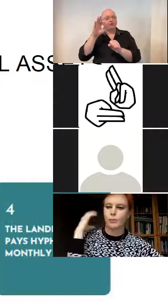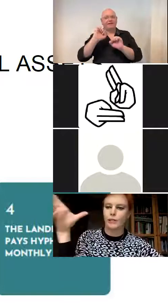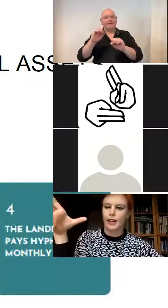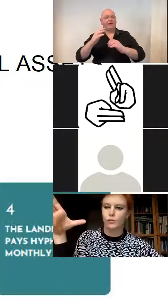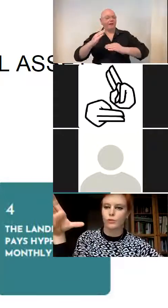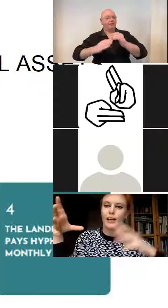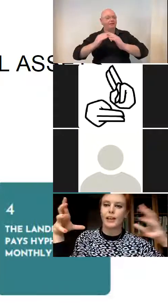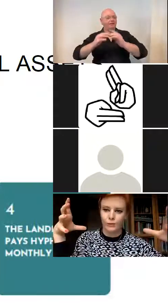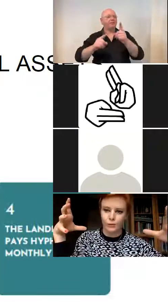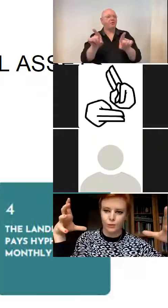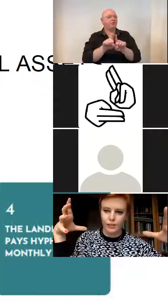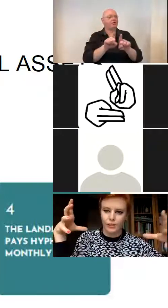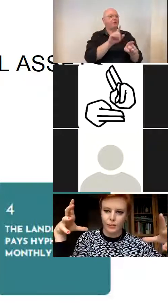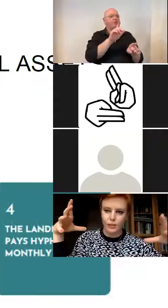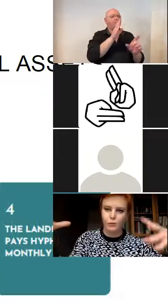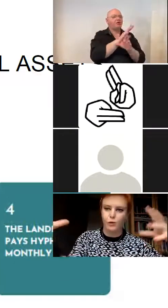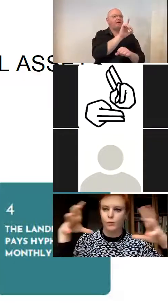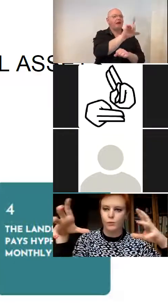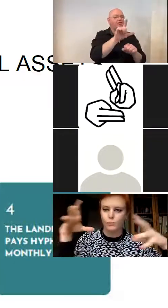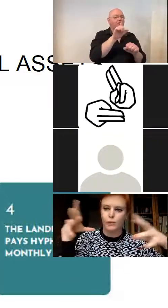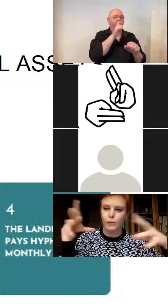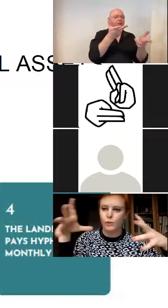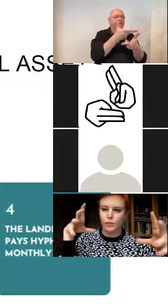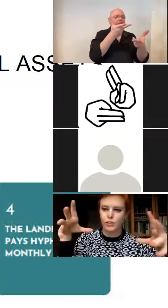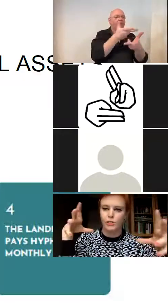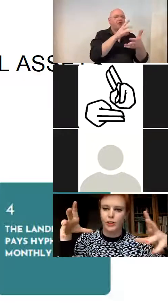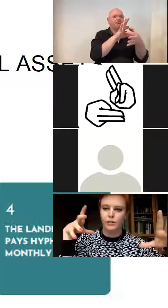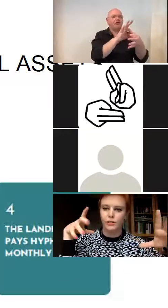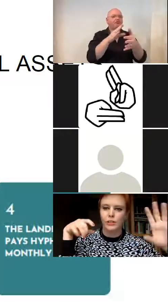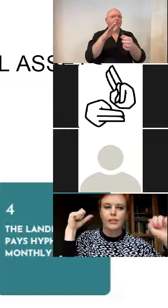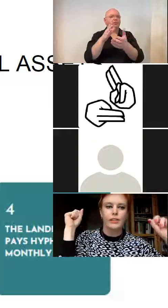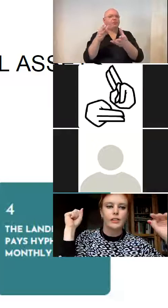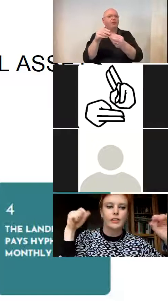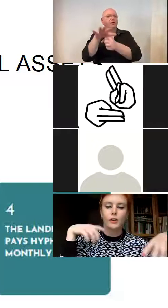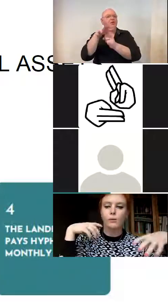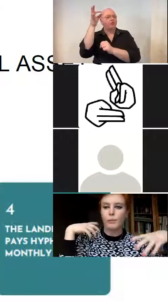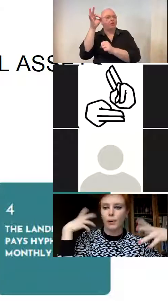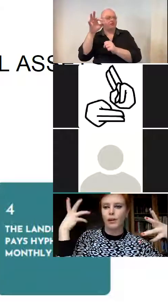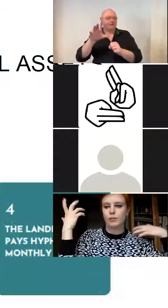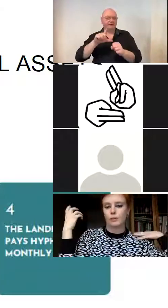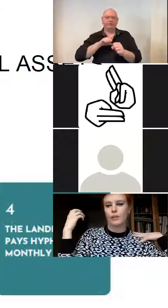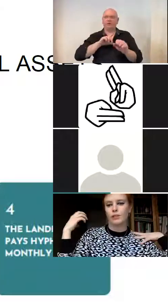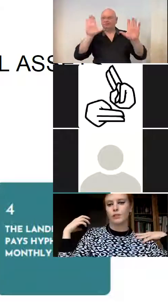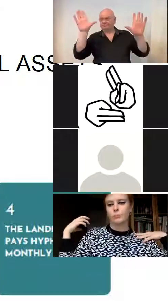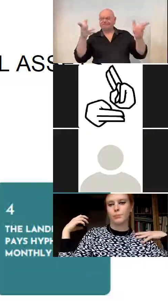contemporary art like we used to. When you see what we do, it will be really interesting